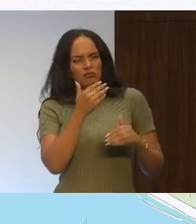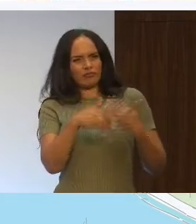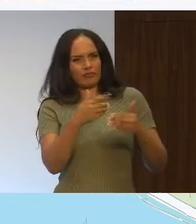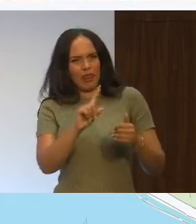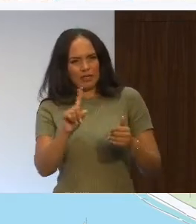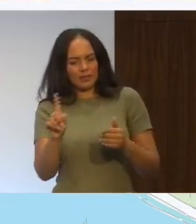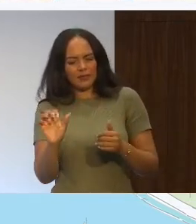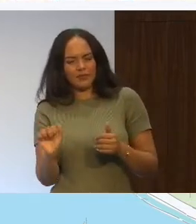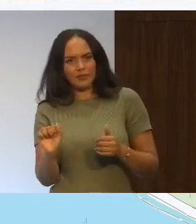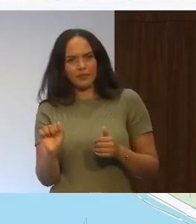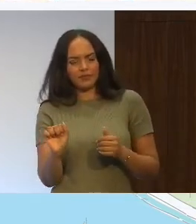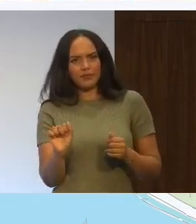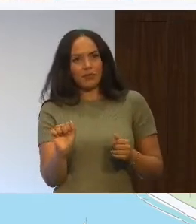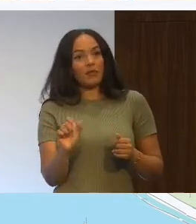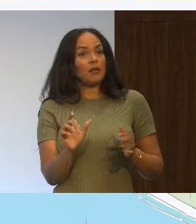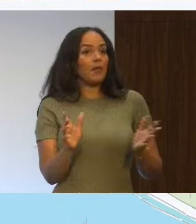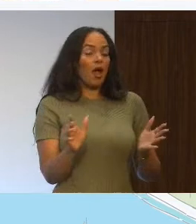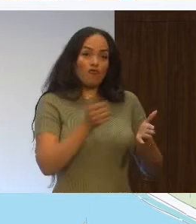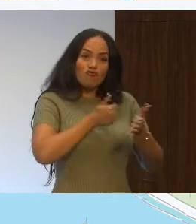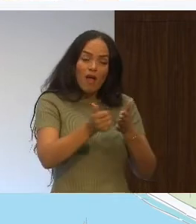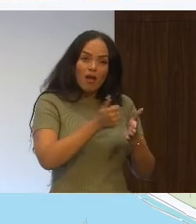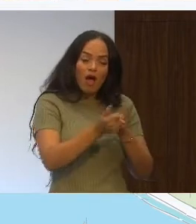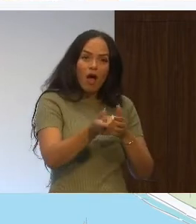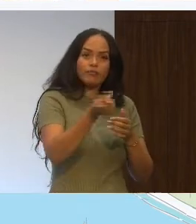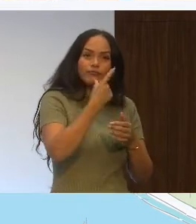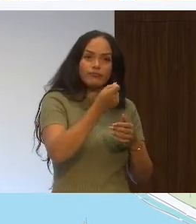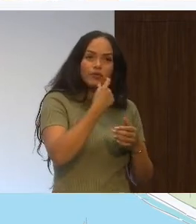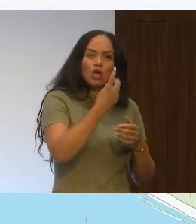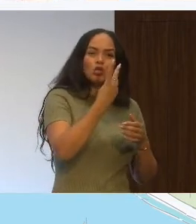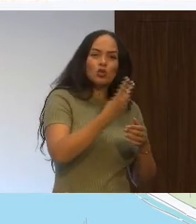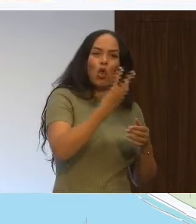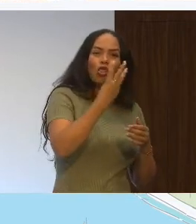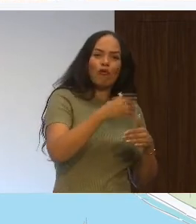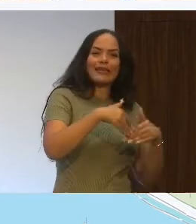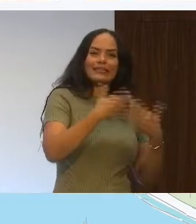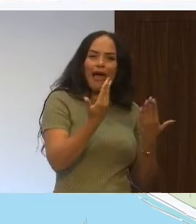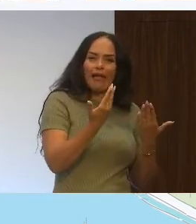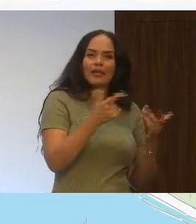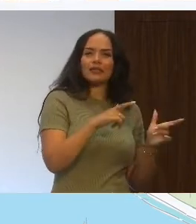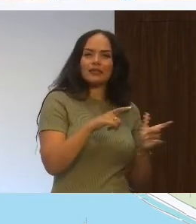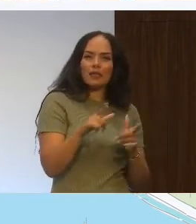if you're taking them regularly and two or three days in a given week for prolonged periods of time, then you are